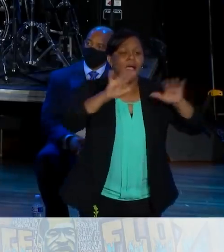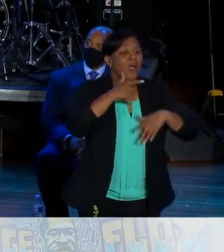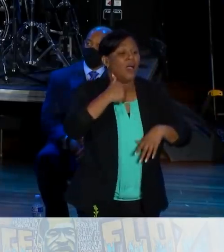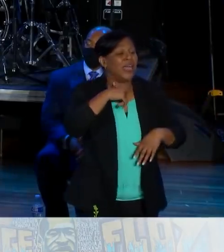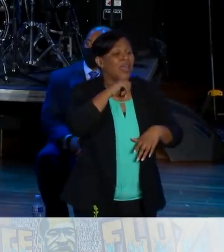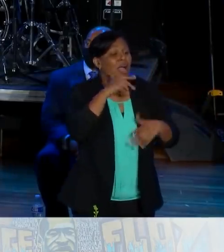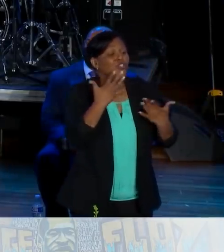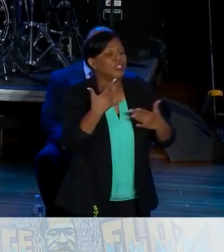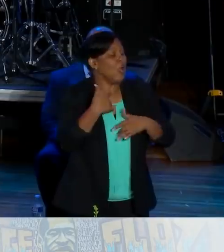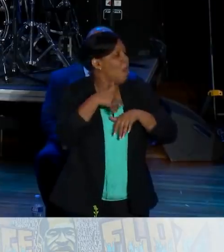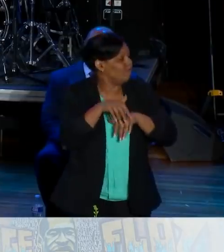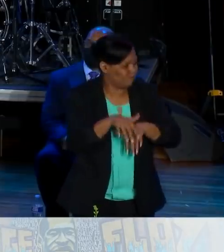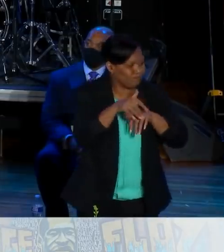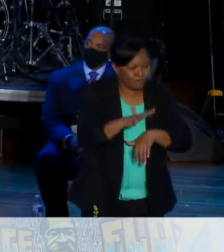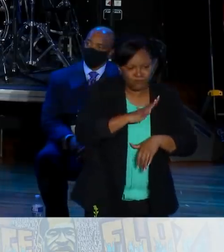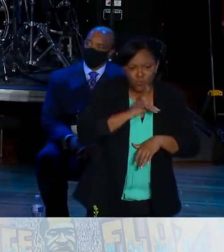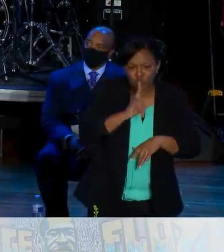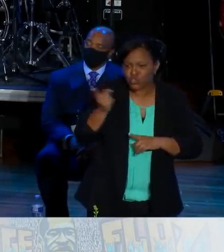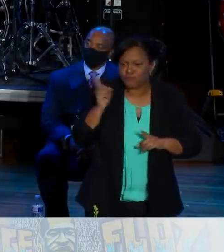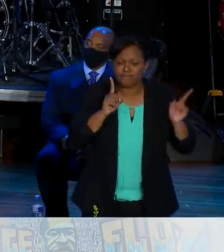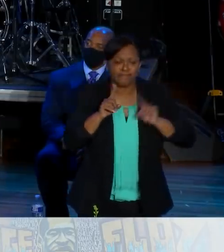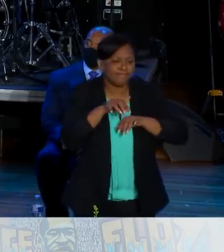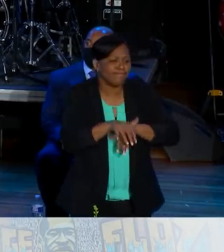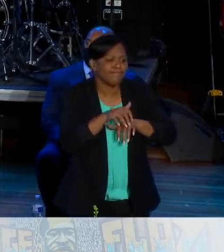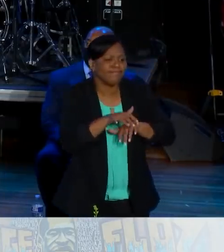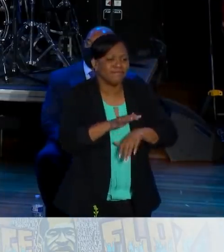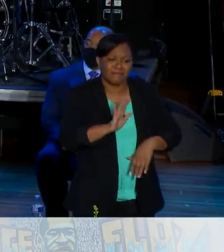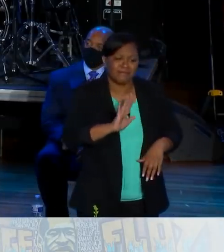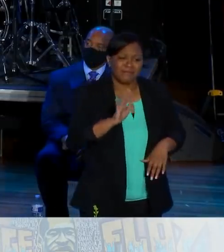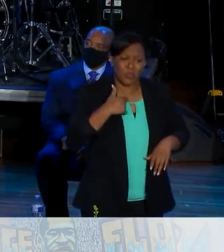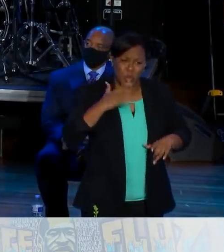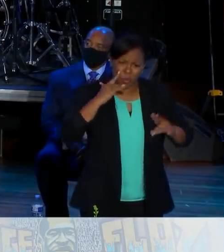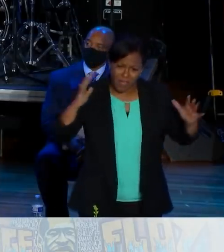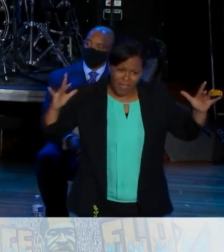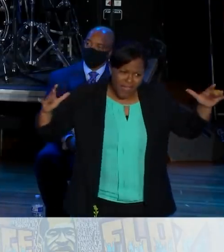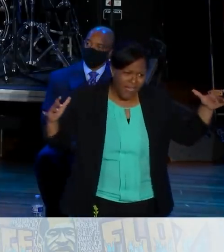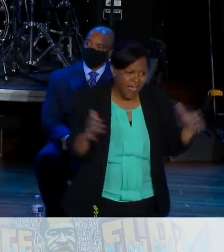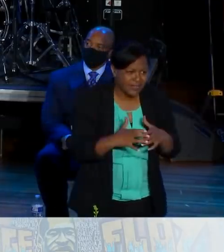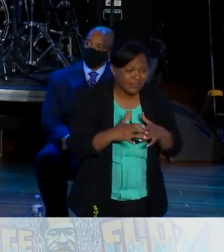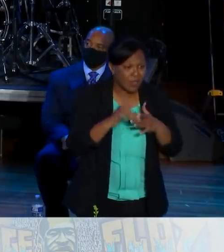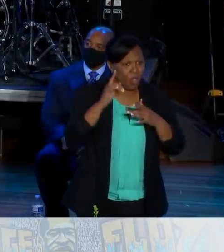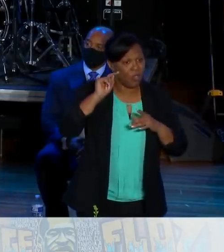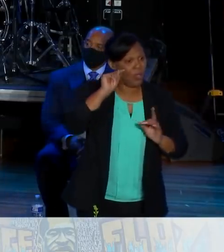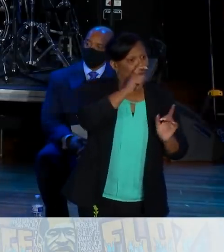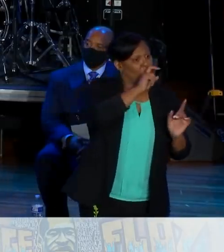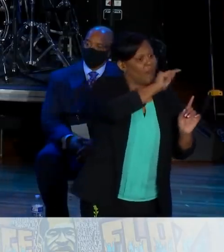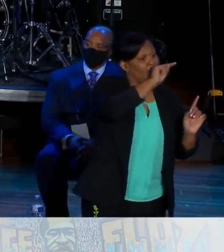LABOR LEADERS, WE'RE GOING TO ORGANIZE IN THE NEXT COUPLE OF MONTHS IN EVERY REGION, NOT